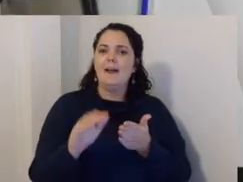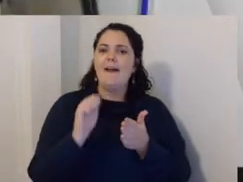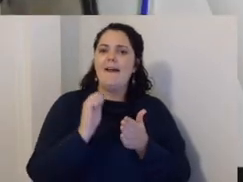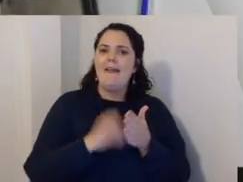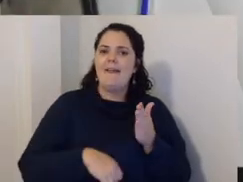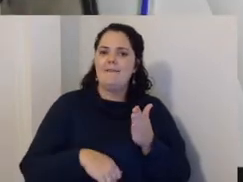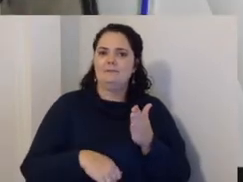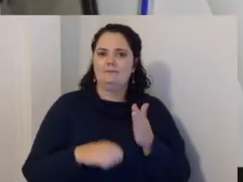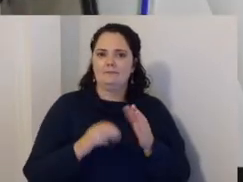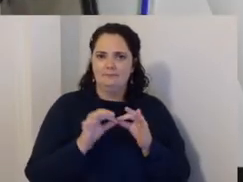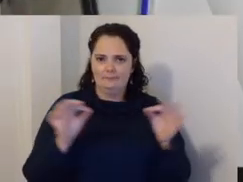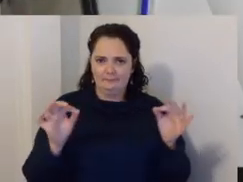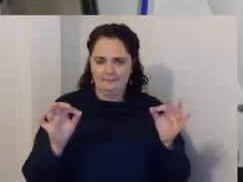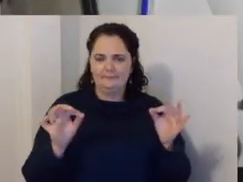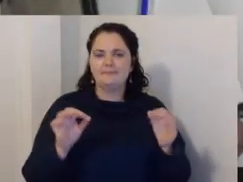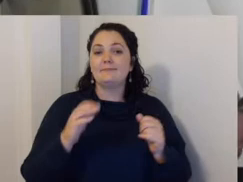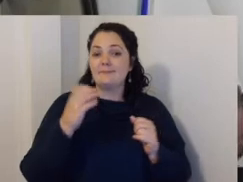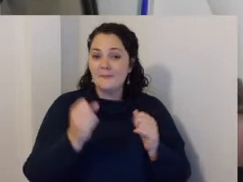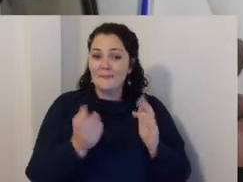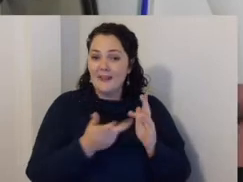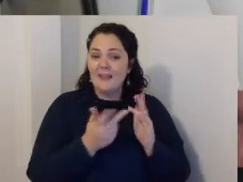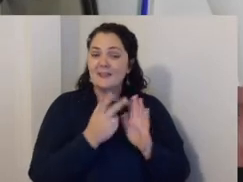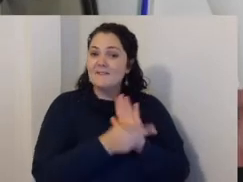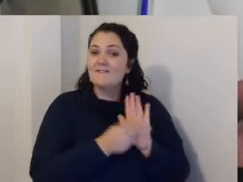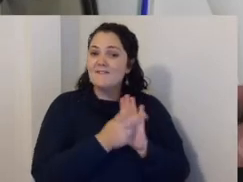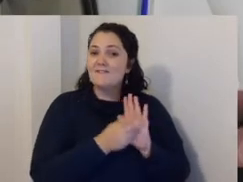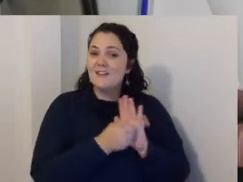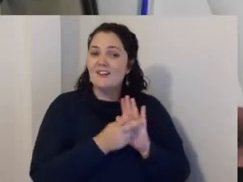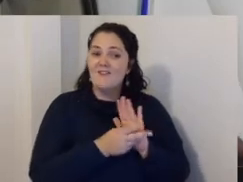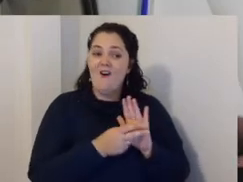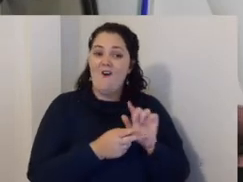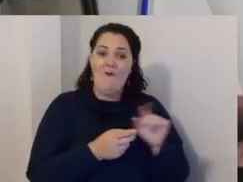whole uh video on QAGOMA's YouTube channel about pencils, how to sharpen your pencils, the difference